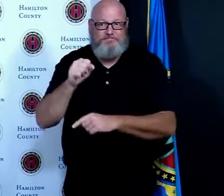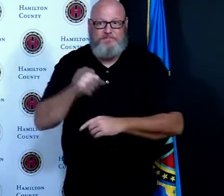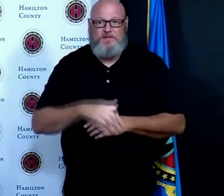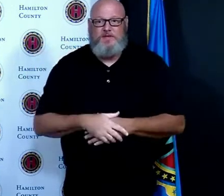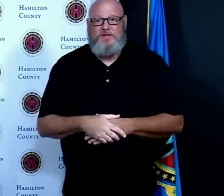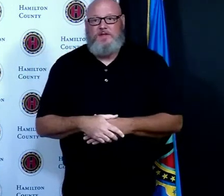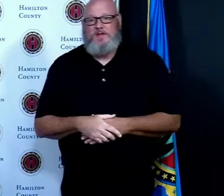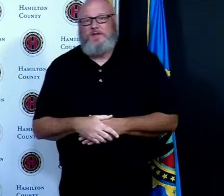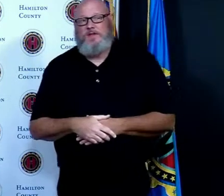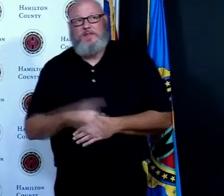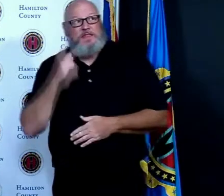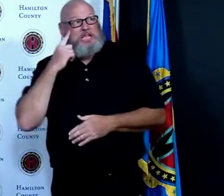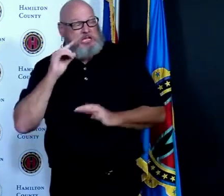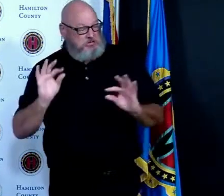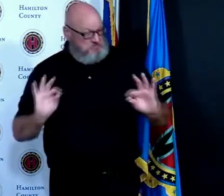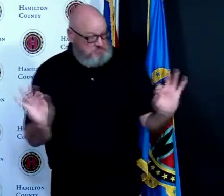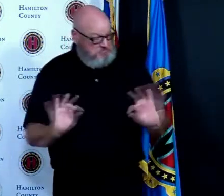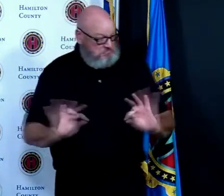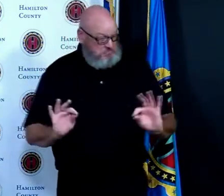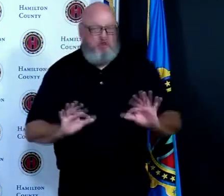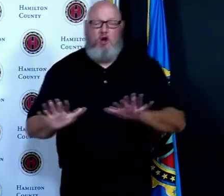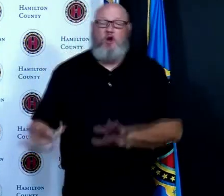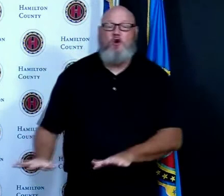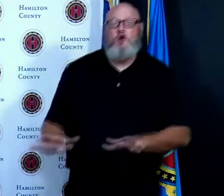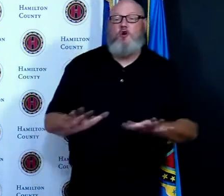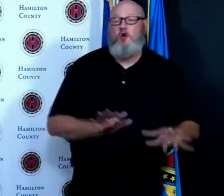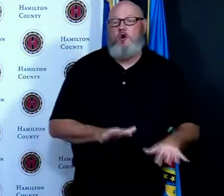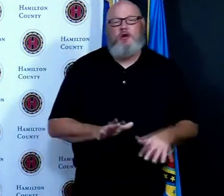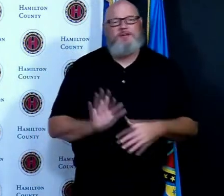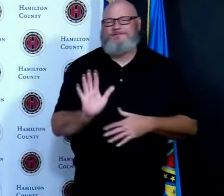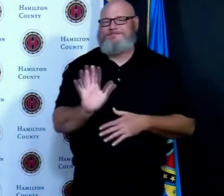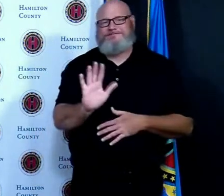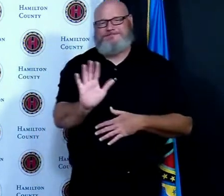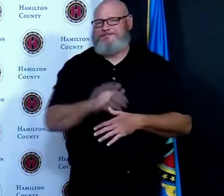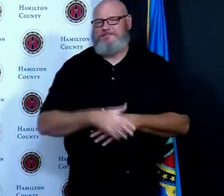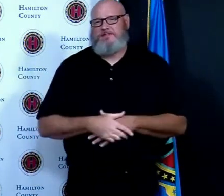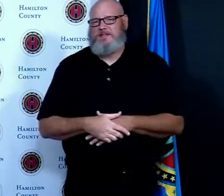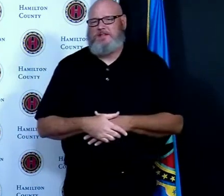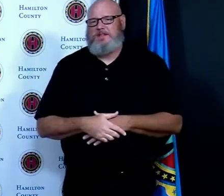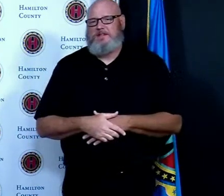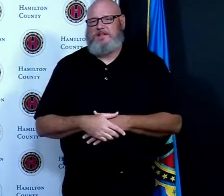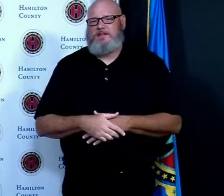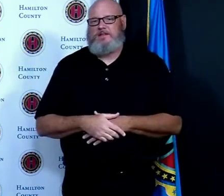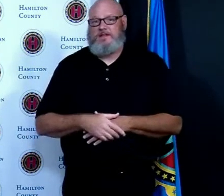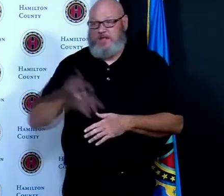map the Governor will determine what purple means if any county gets there and remember the Governor